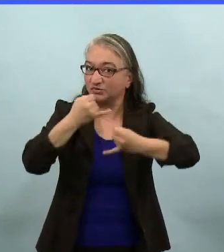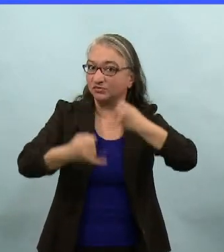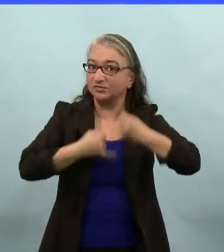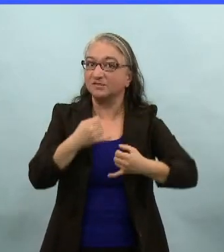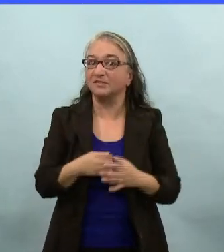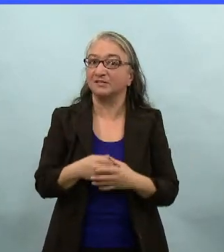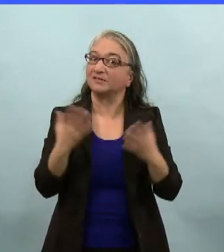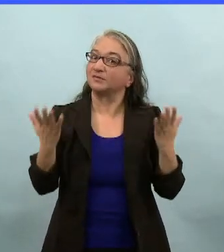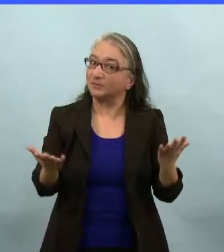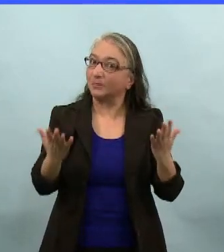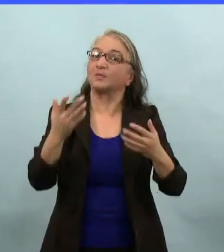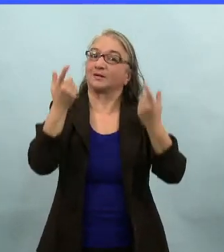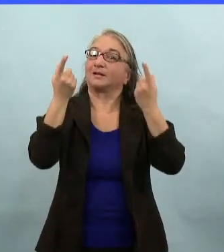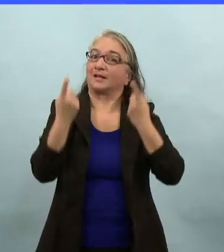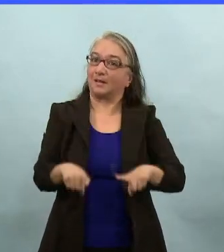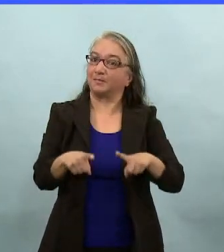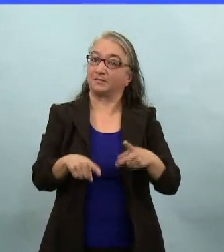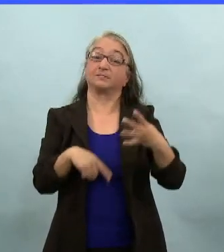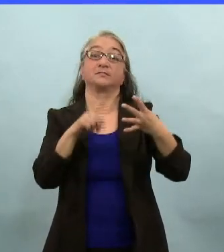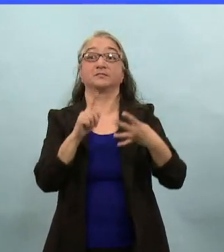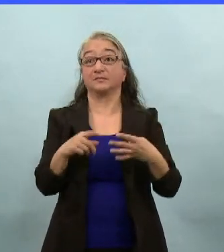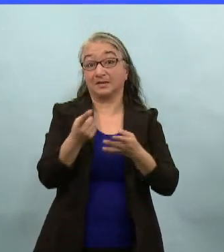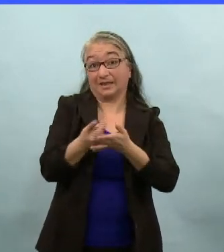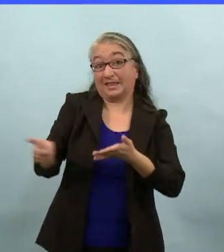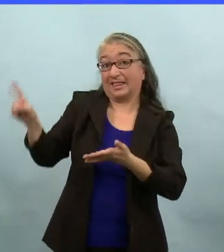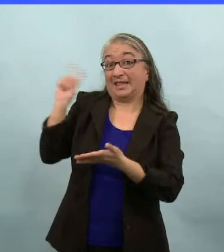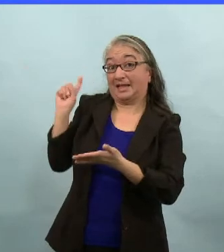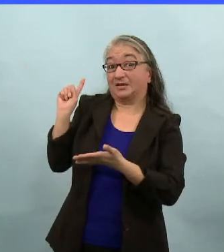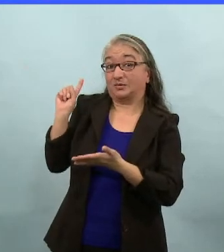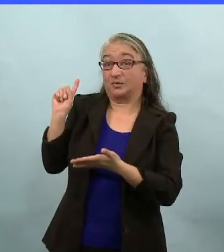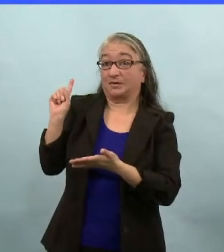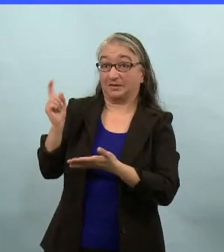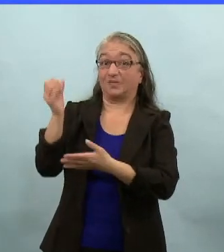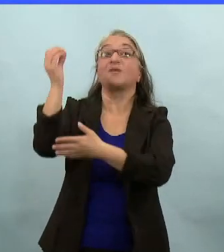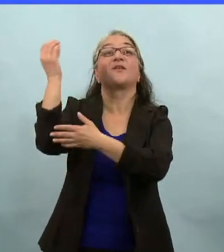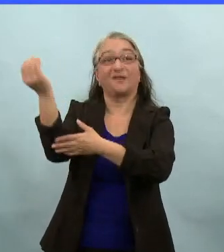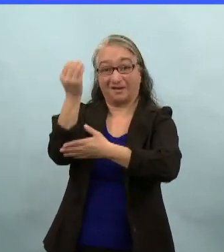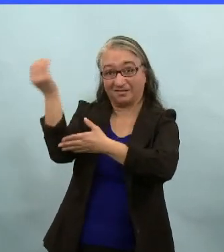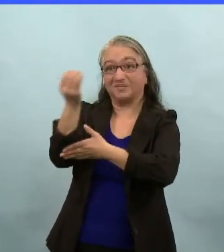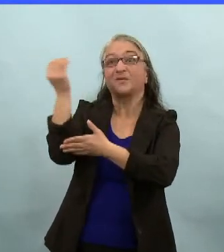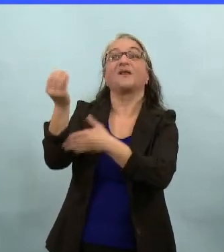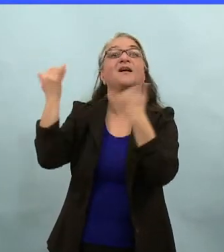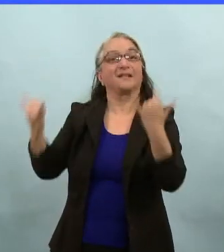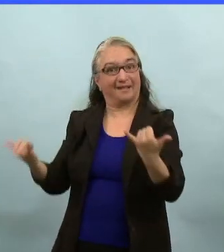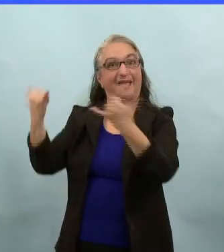last week ontario went there so each and every day we'll take the information that we get from public